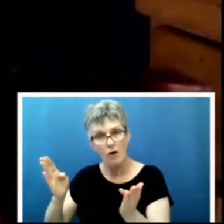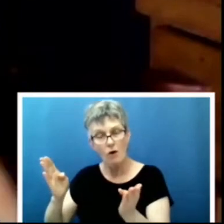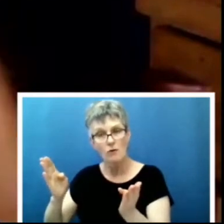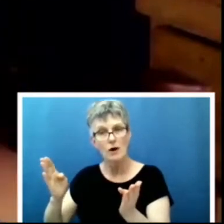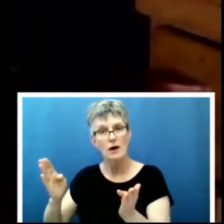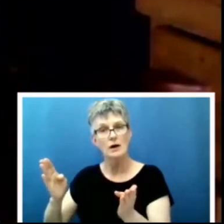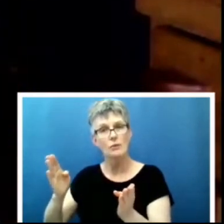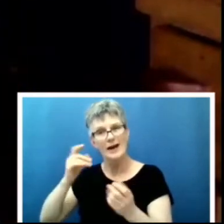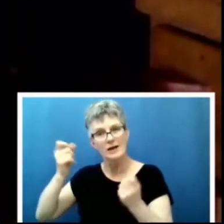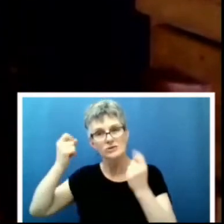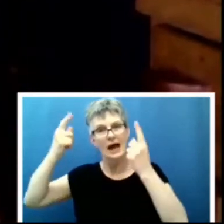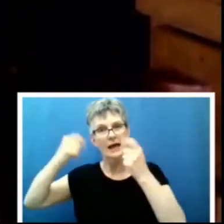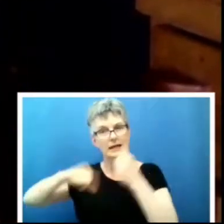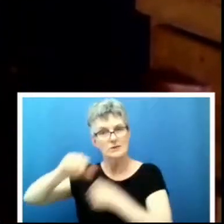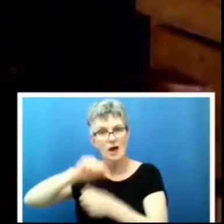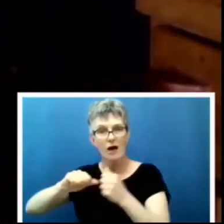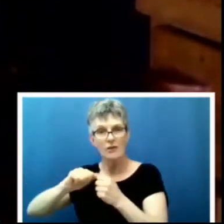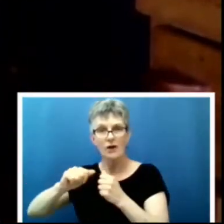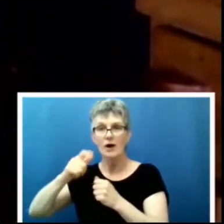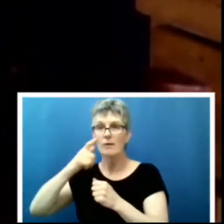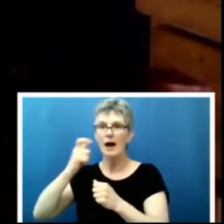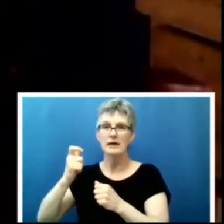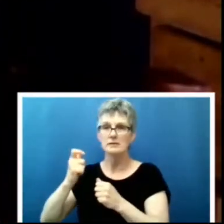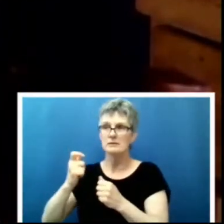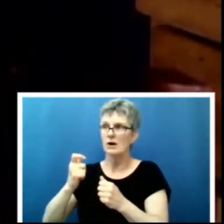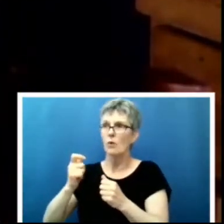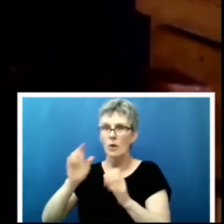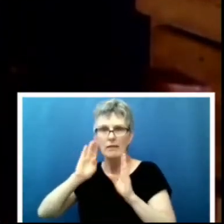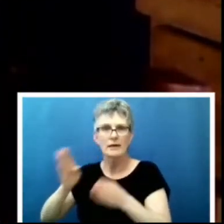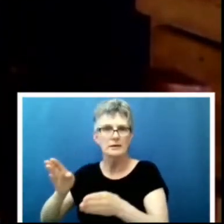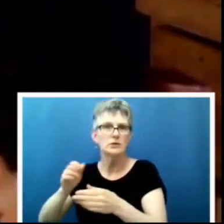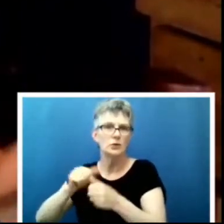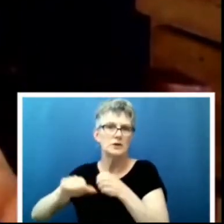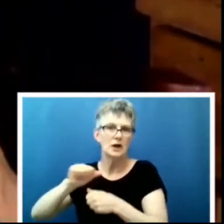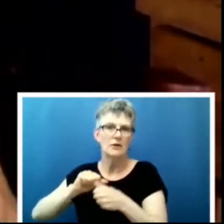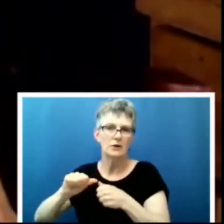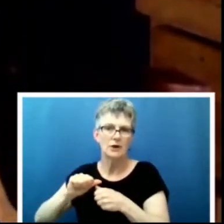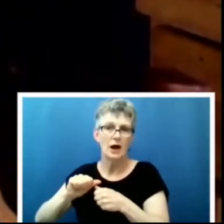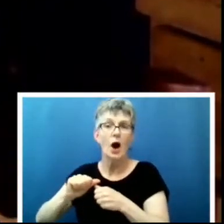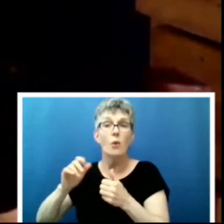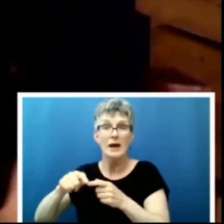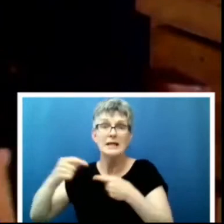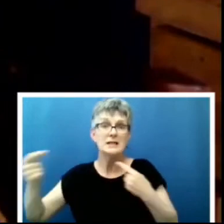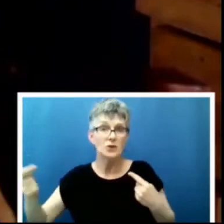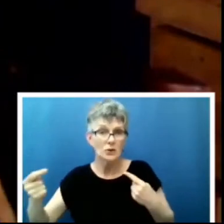We found common ground that I would have never have known otherwise. And we still completely disagree on others.